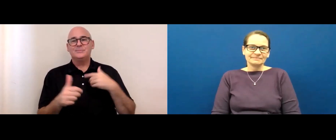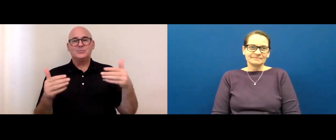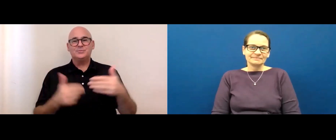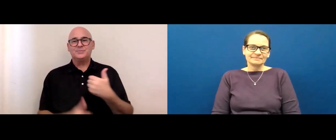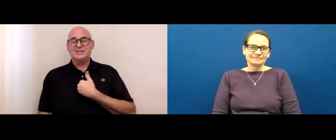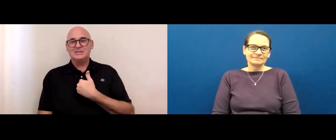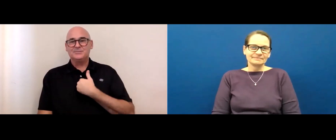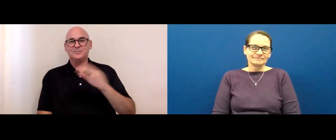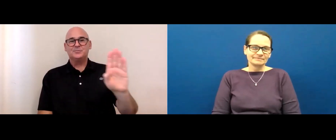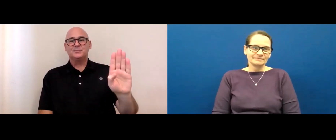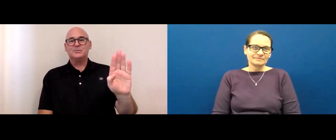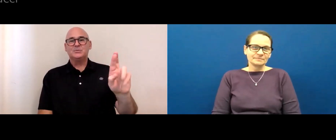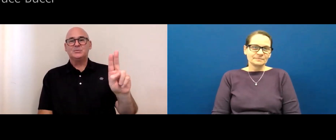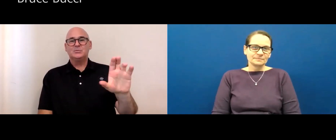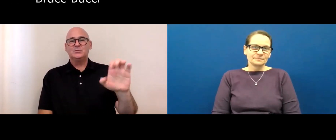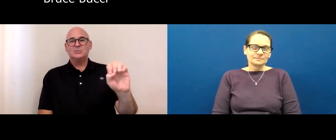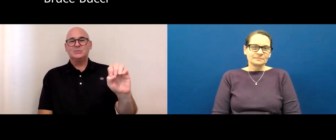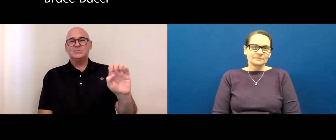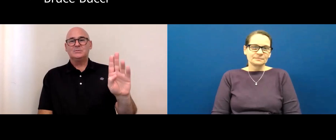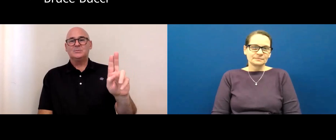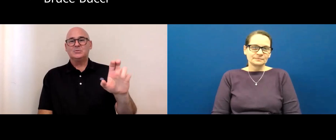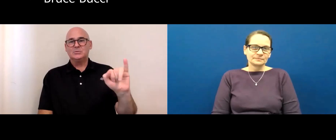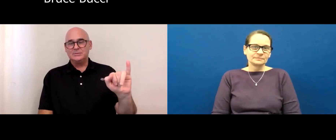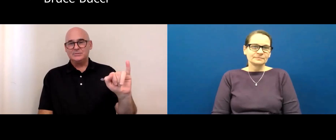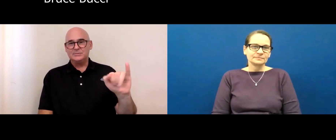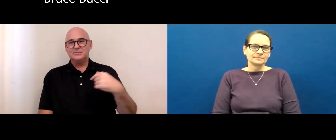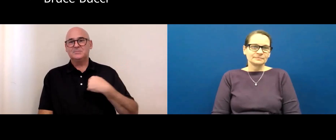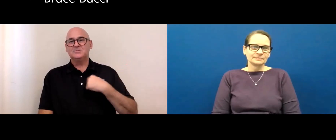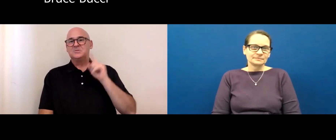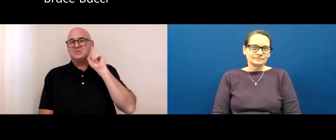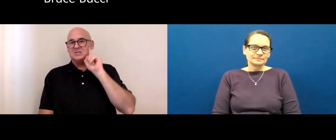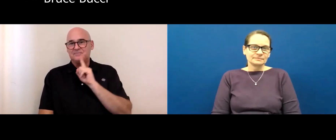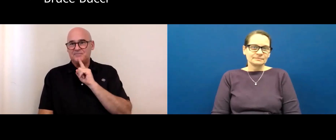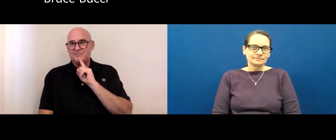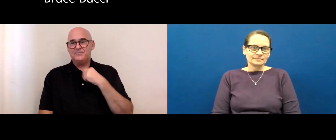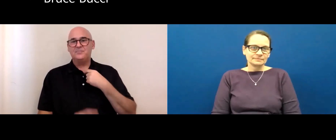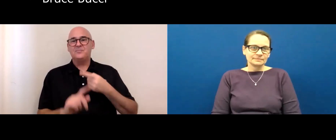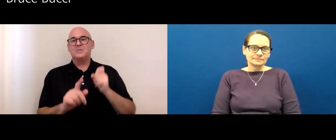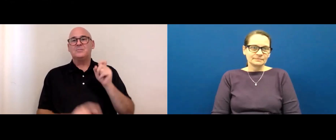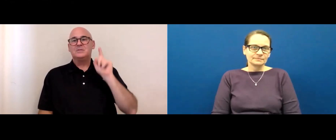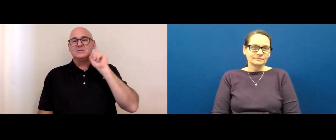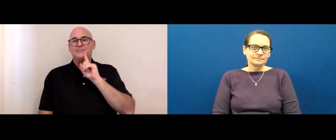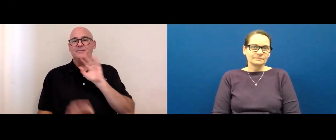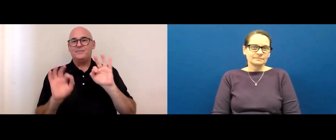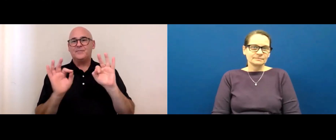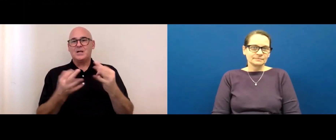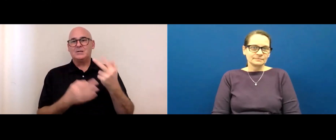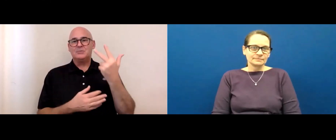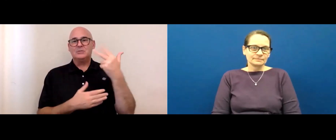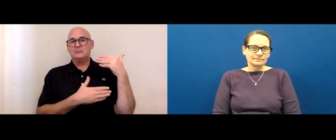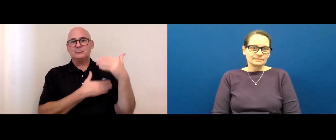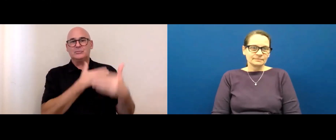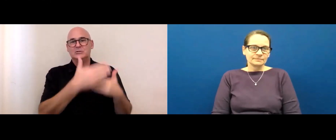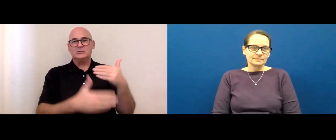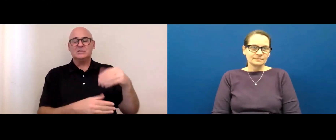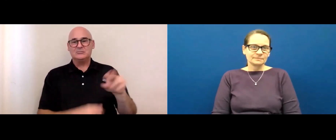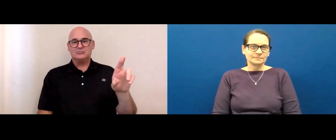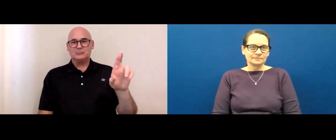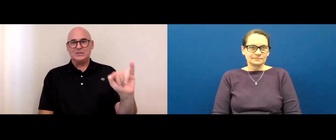first let me introduce myself my name is Bruce Bucci I am deaf from a generation deaf family